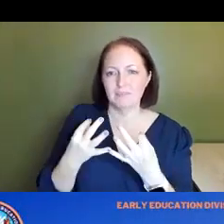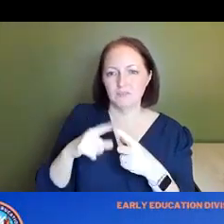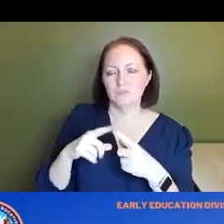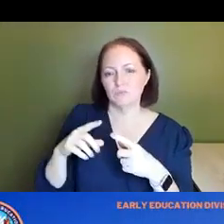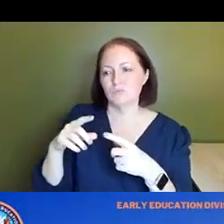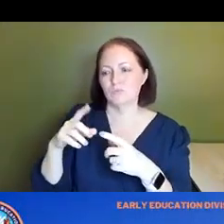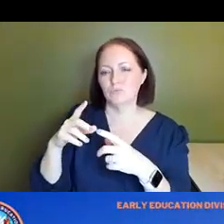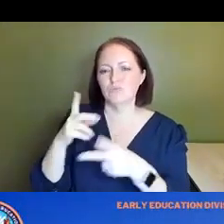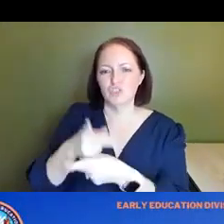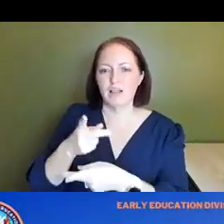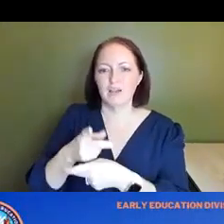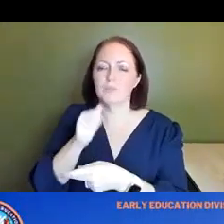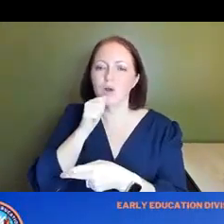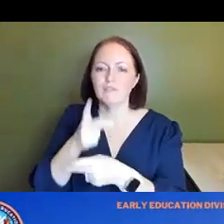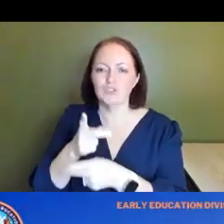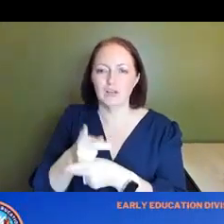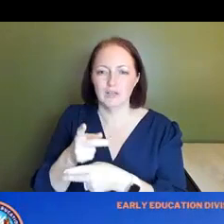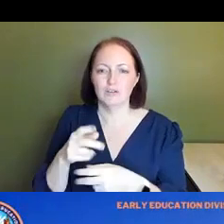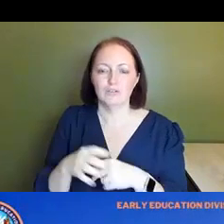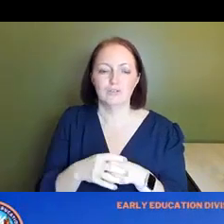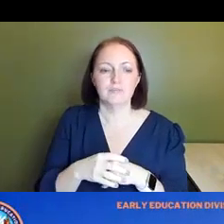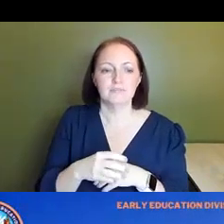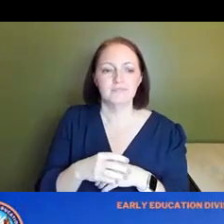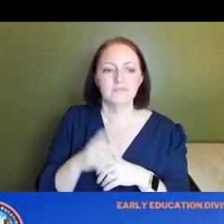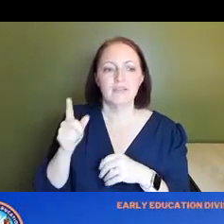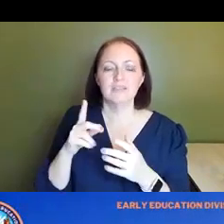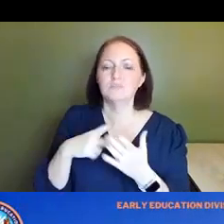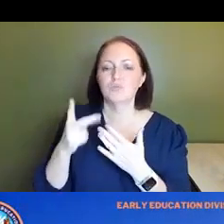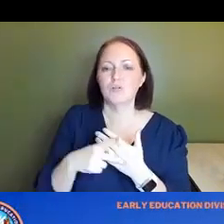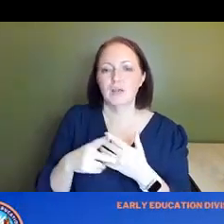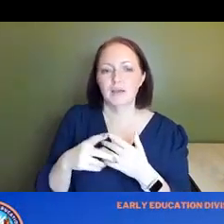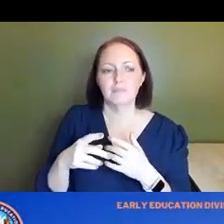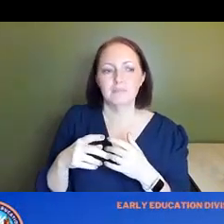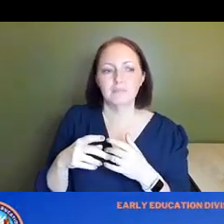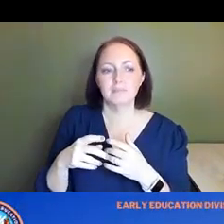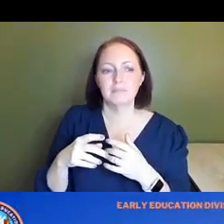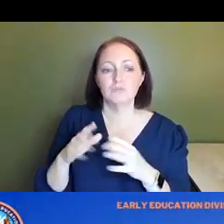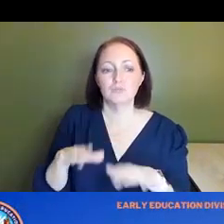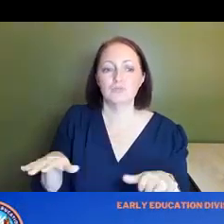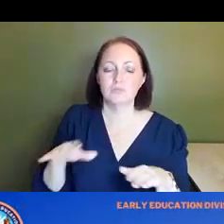on the private market and this program CalWORKs provides child care to children birth to 12